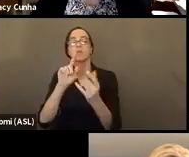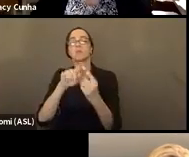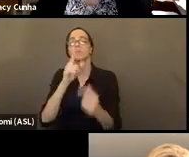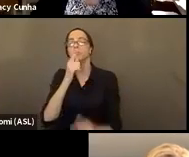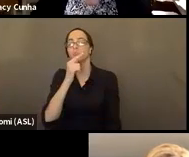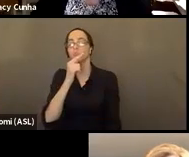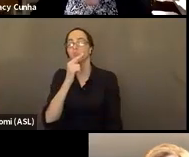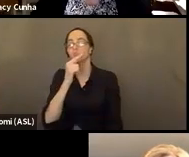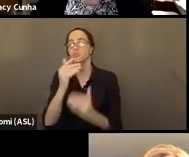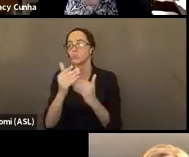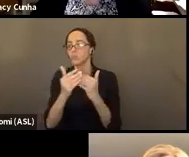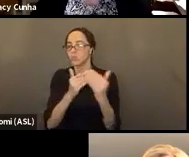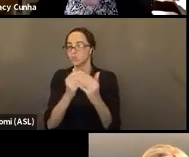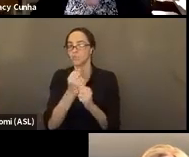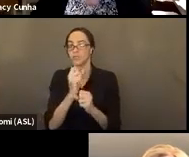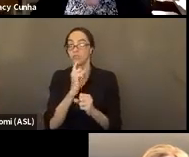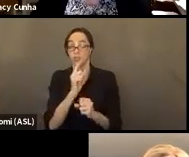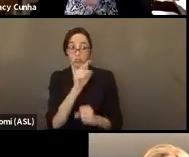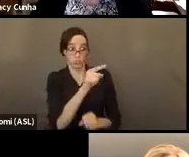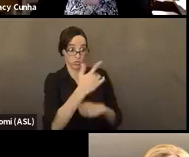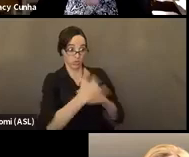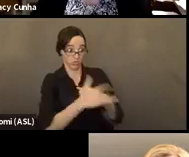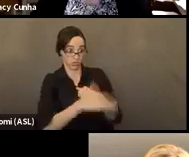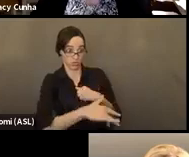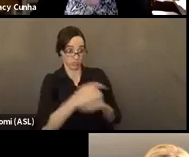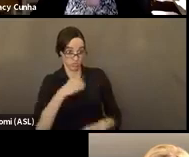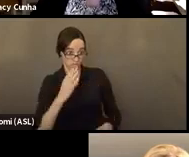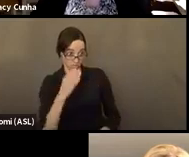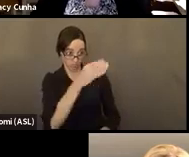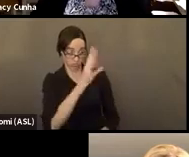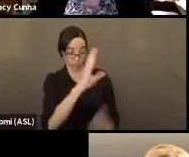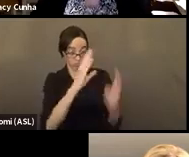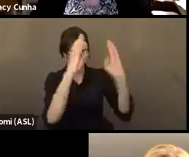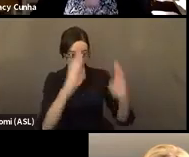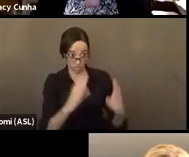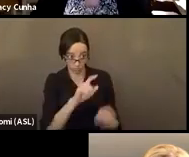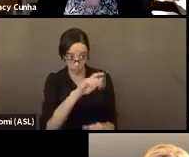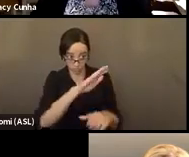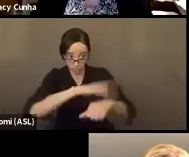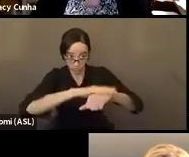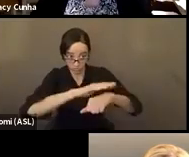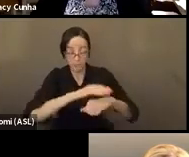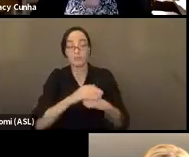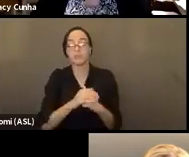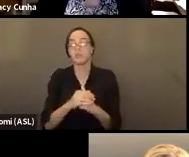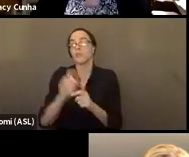available to receive you and you know call a pair transit make sure that they're available to pick